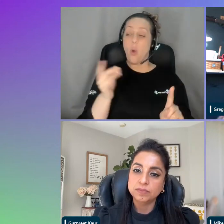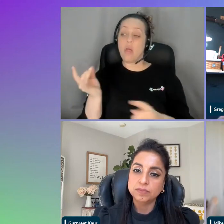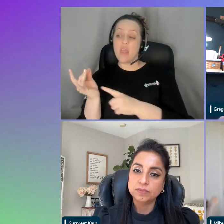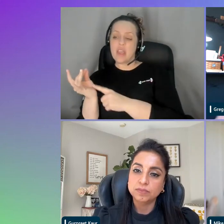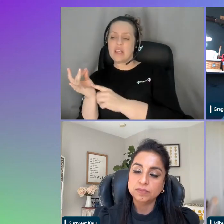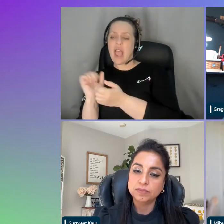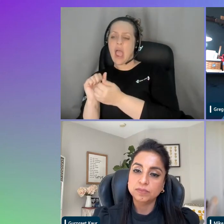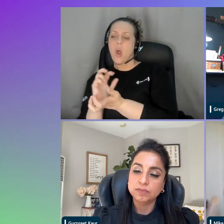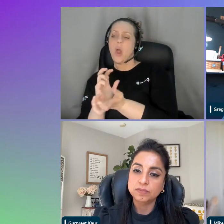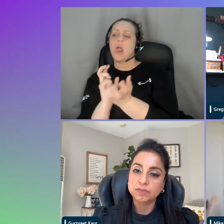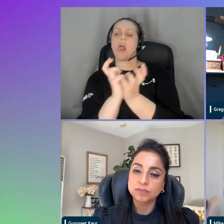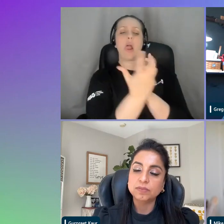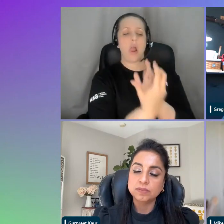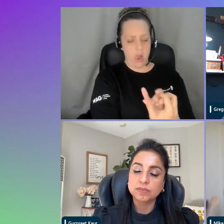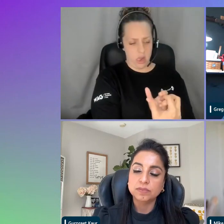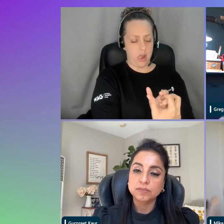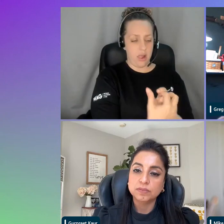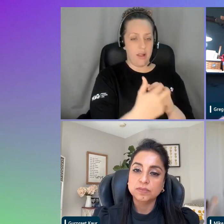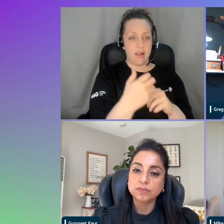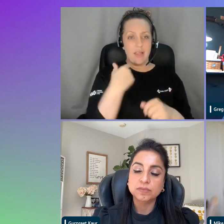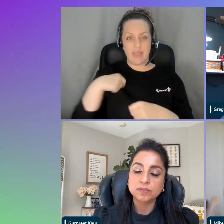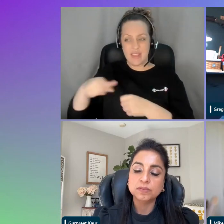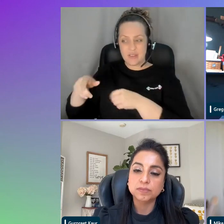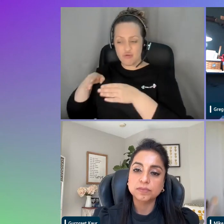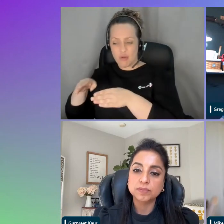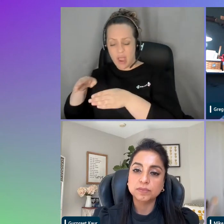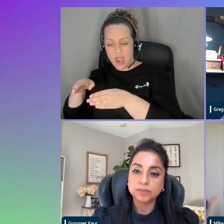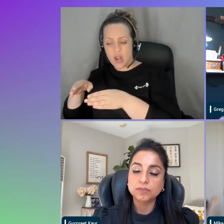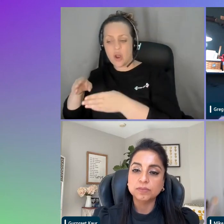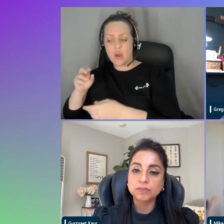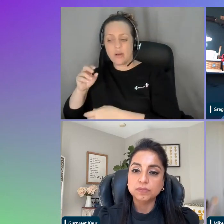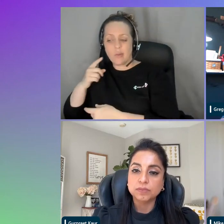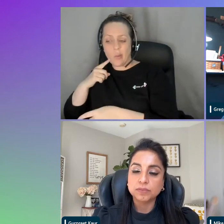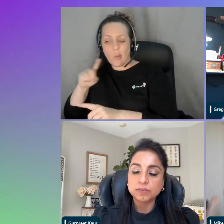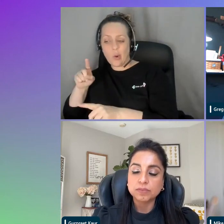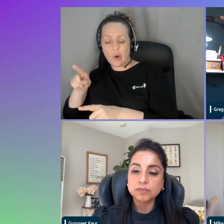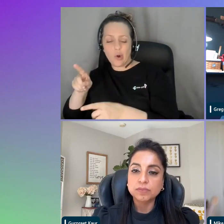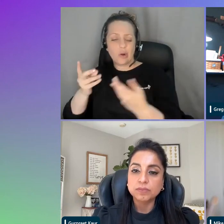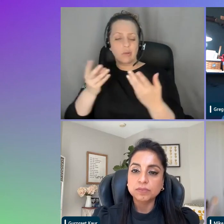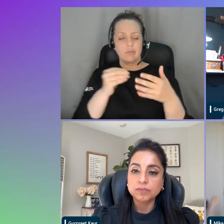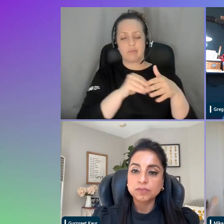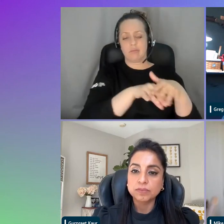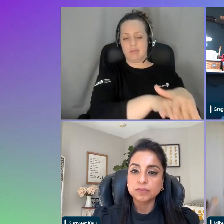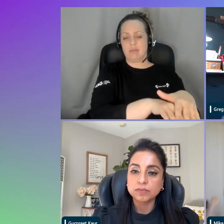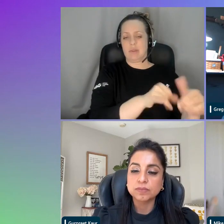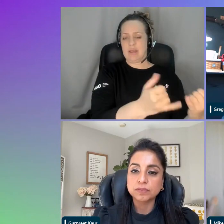you know, at the previous company or might have worked at previous job into now. So let's let's get into a little bit of